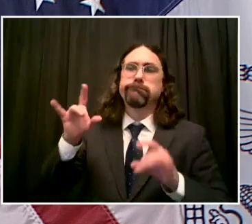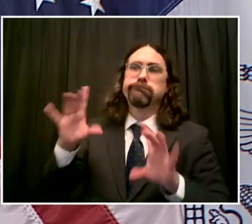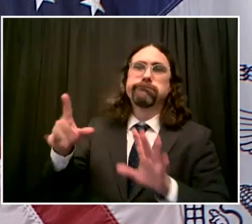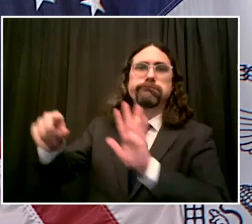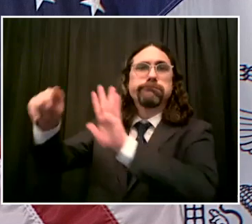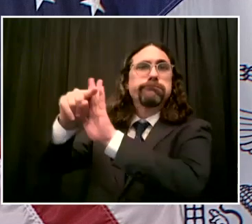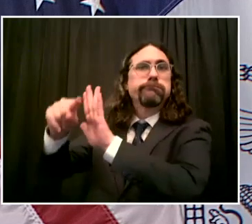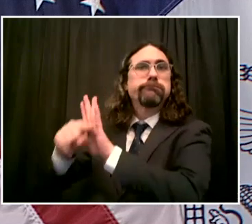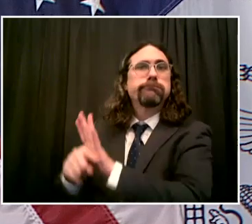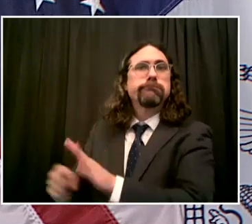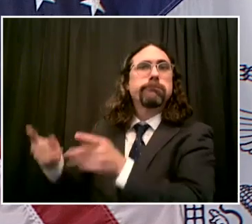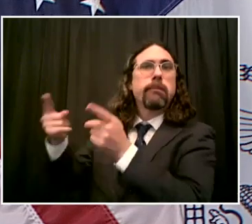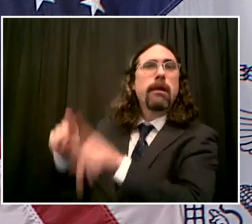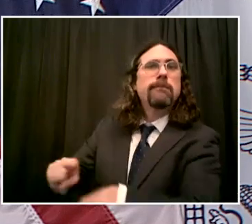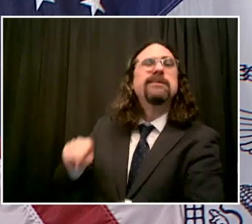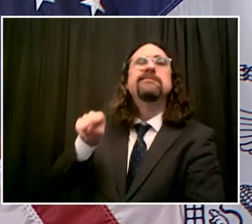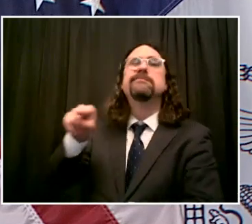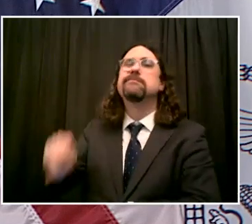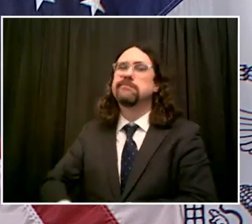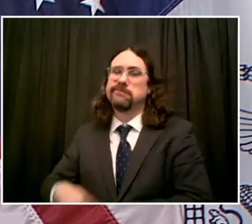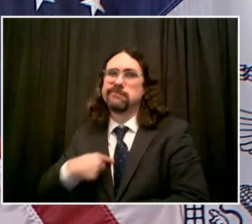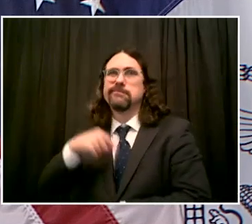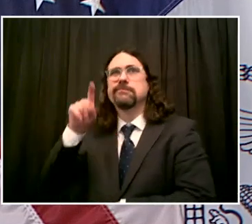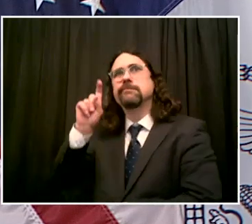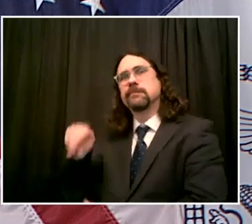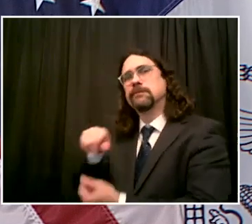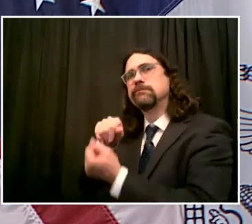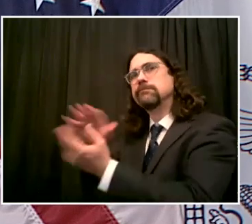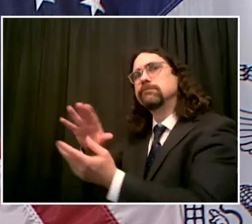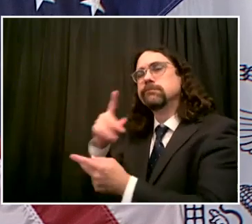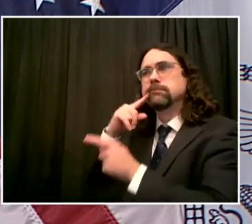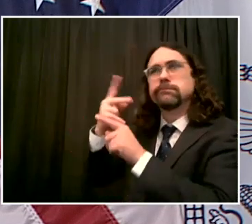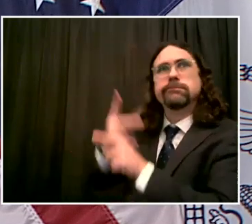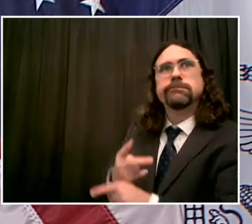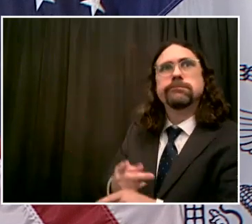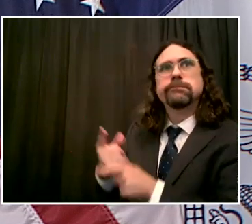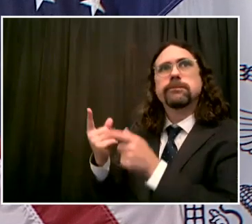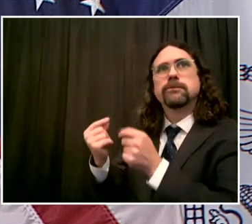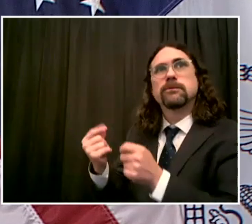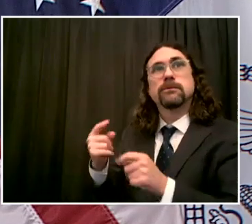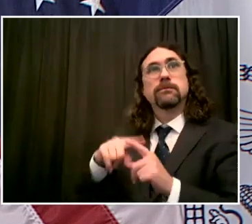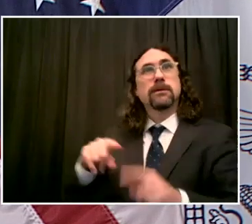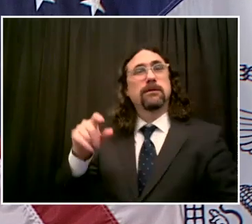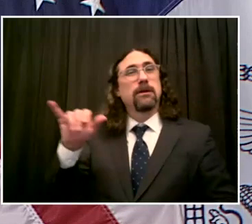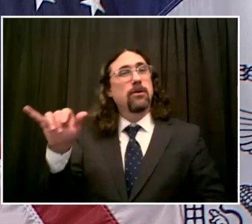INSPIRATION.